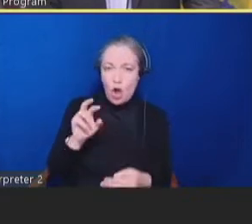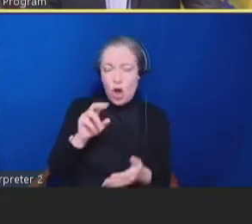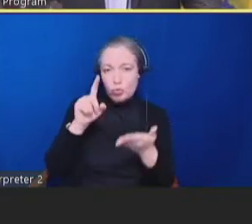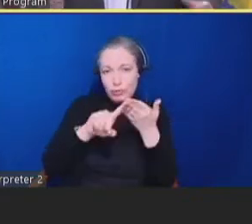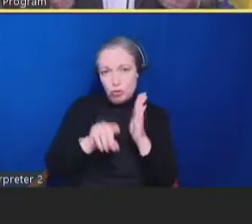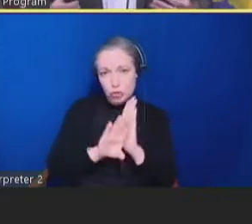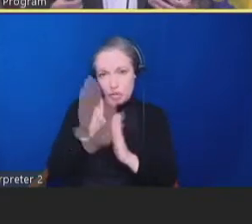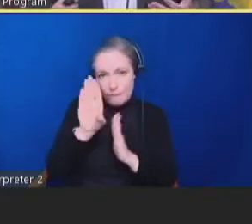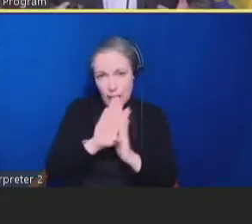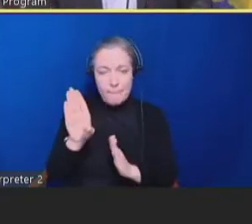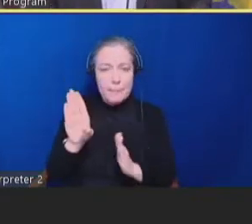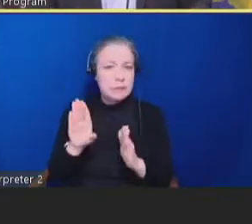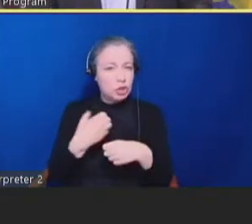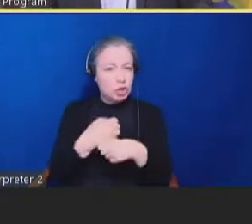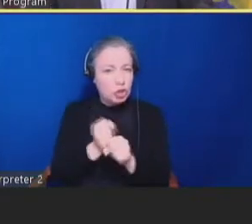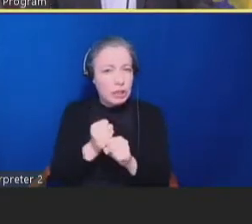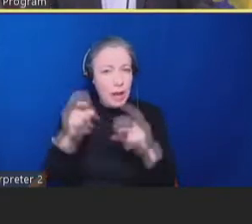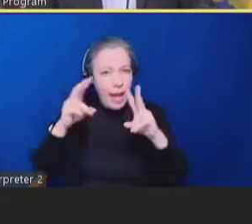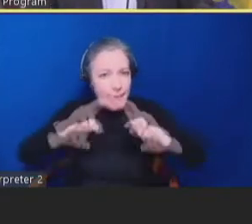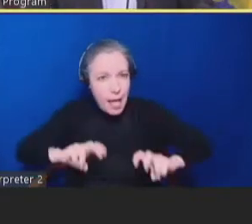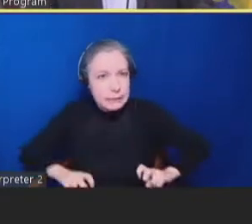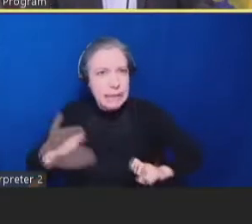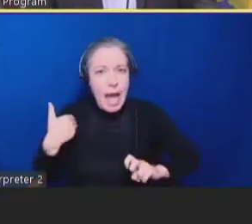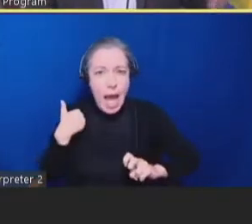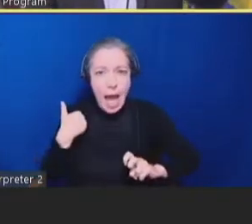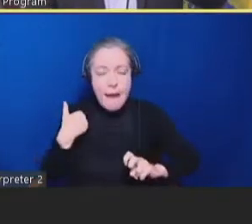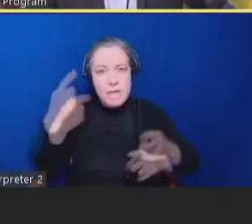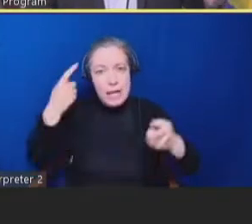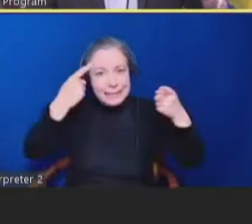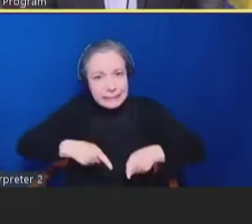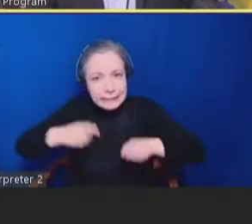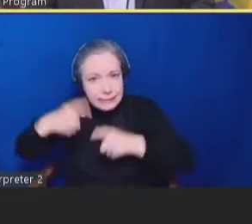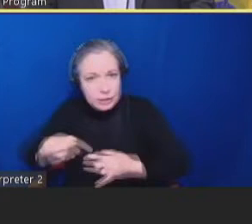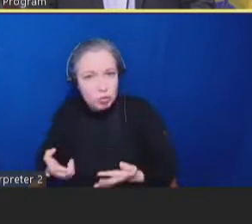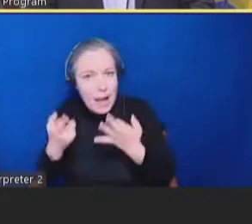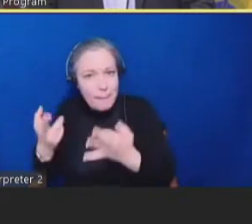of consensus recommendations that came from our experts that you see on the left-hand side,